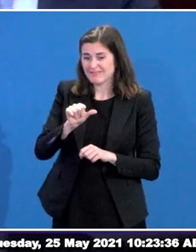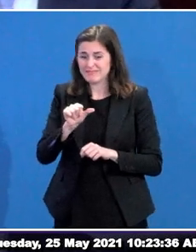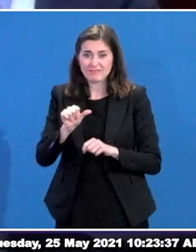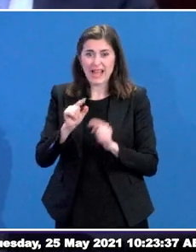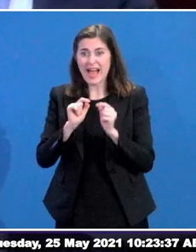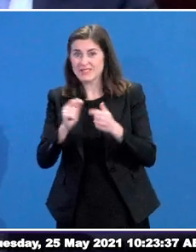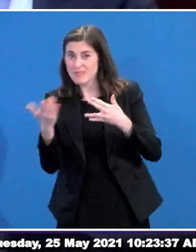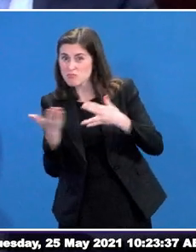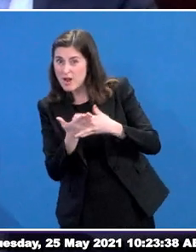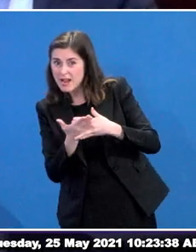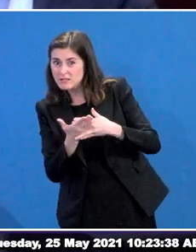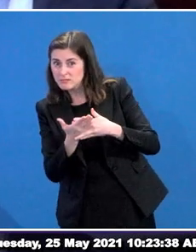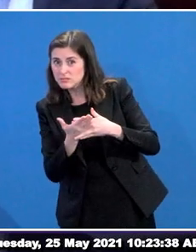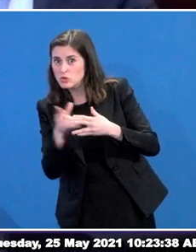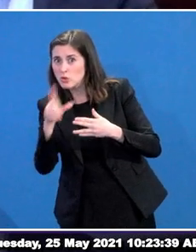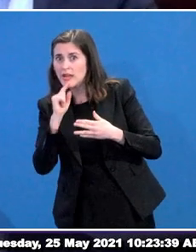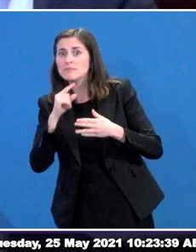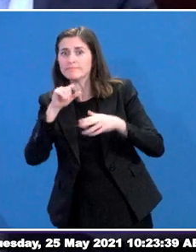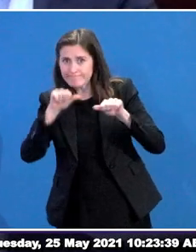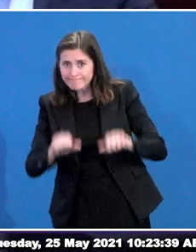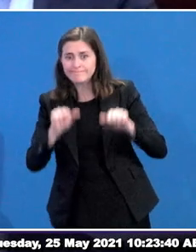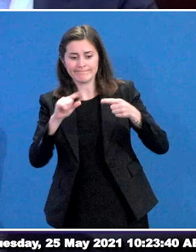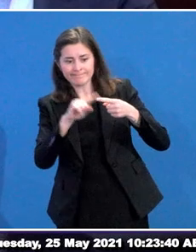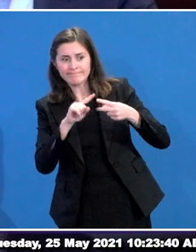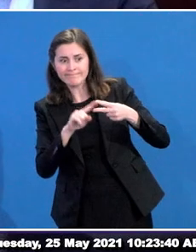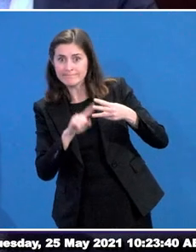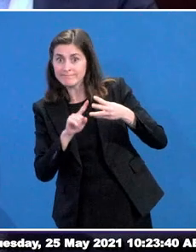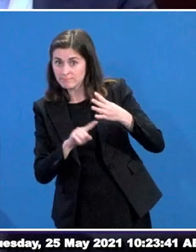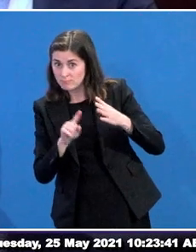(CROSSTALK) identity of those documents commissioners. Thank you. No problem. MS EASTMAN: Alright.